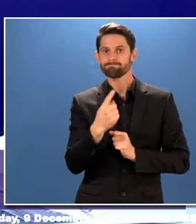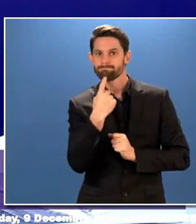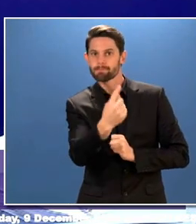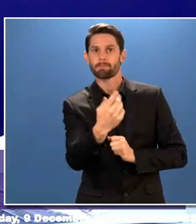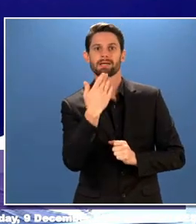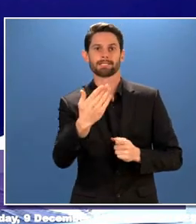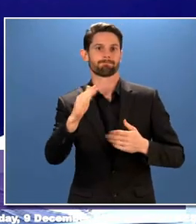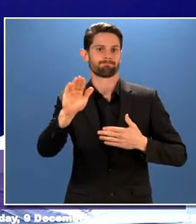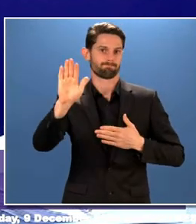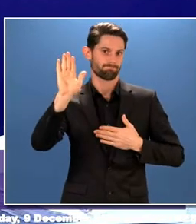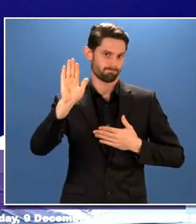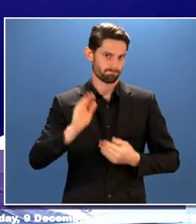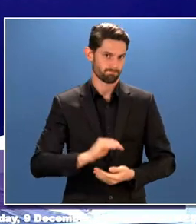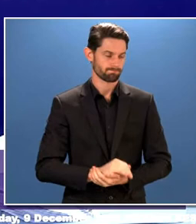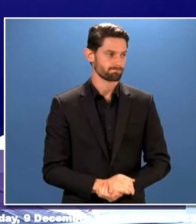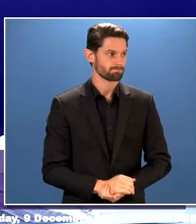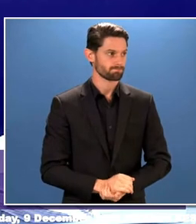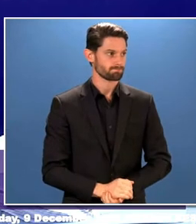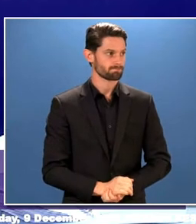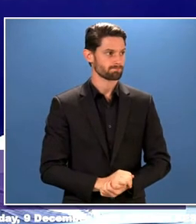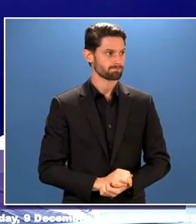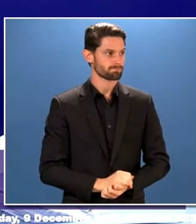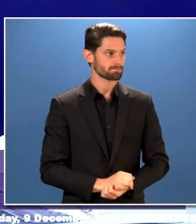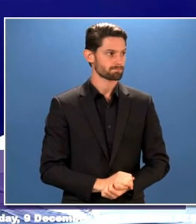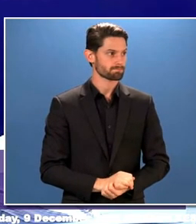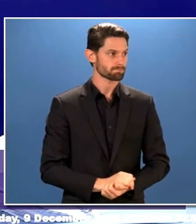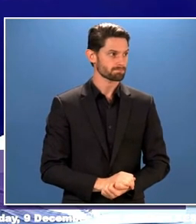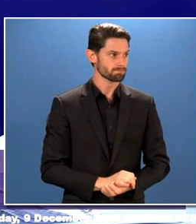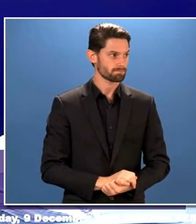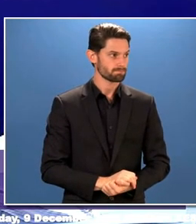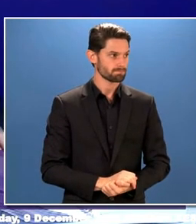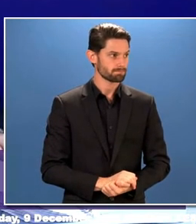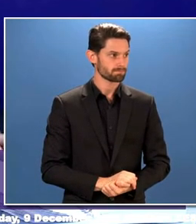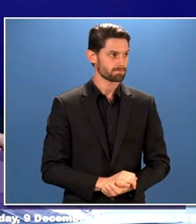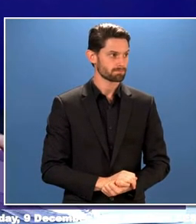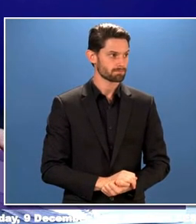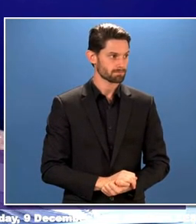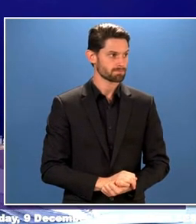she will administer the affirmation to you. Thank you very much.